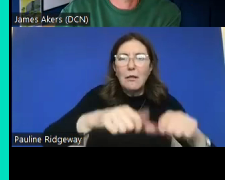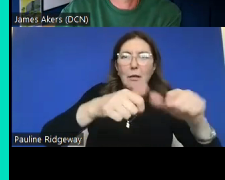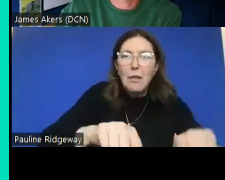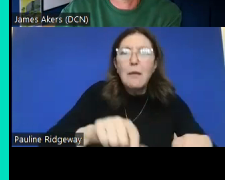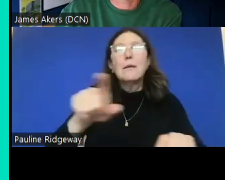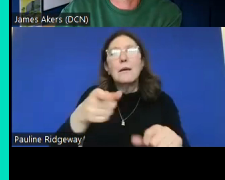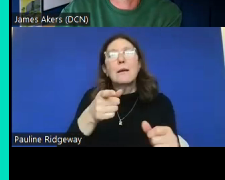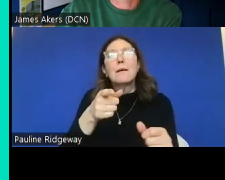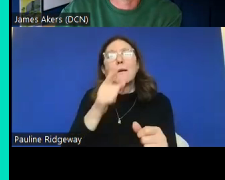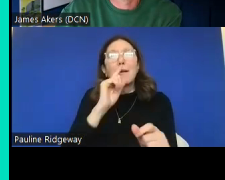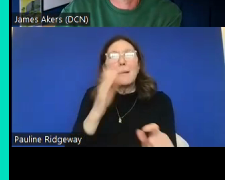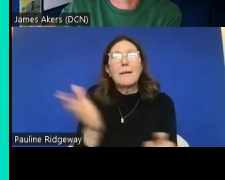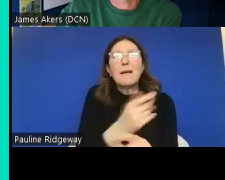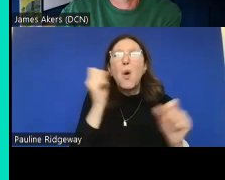You can do that in this section.